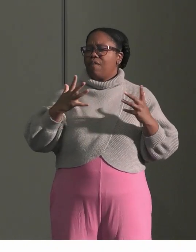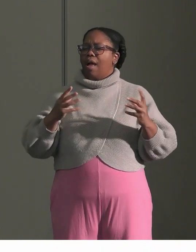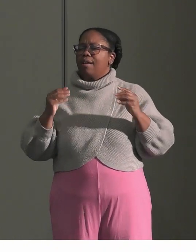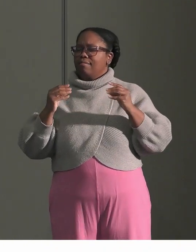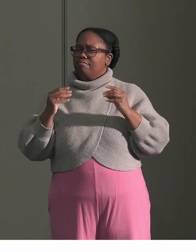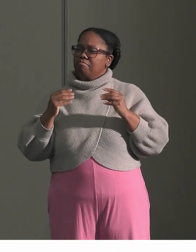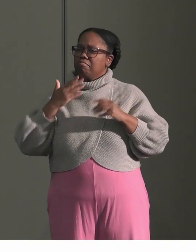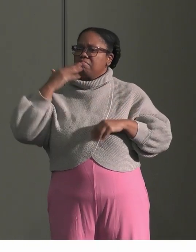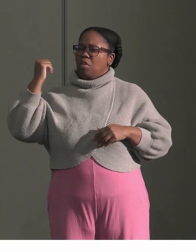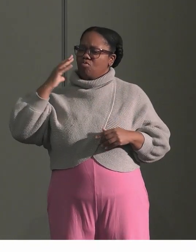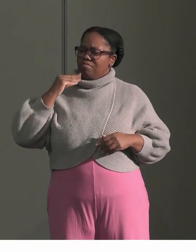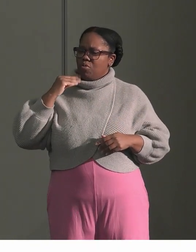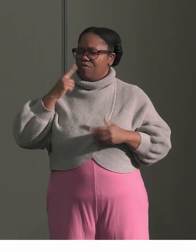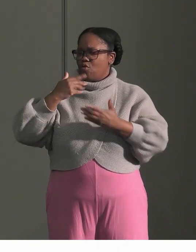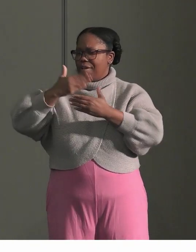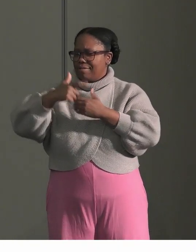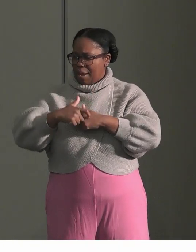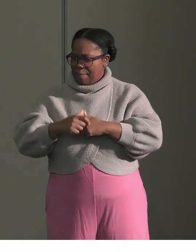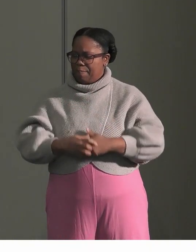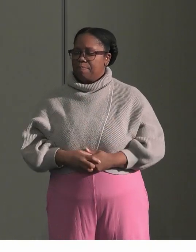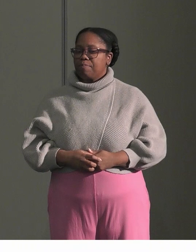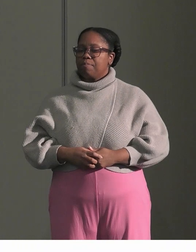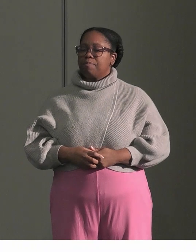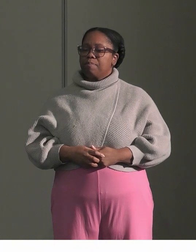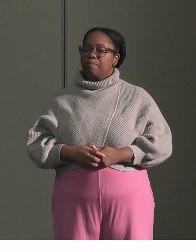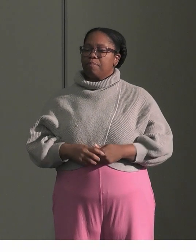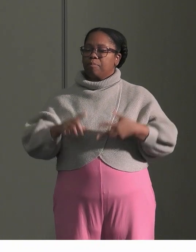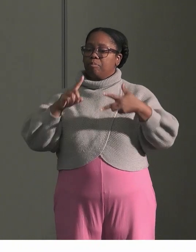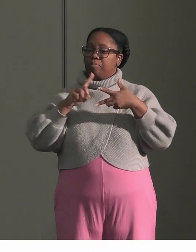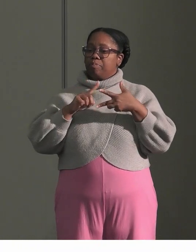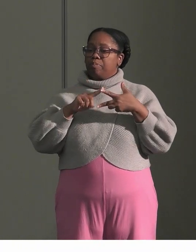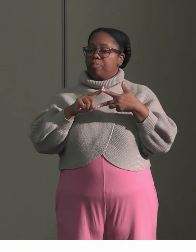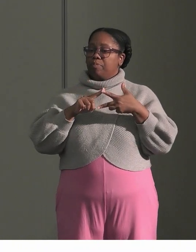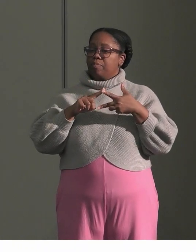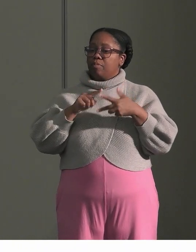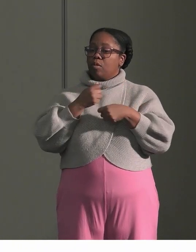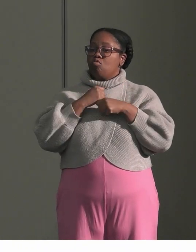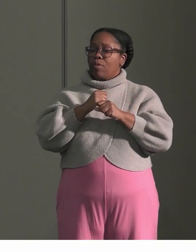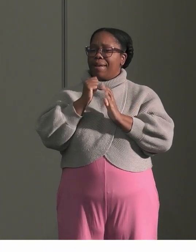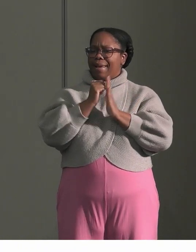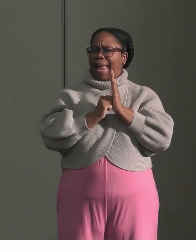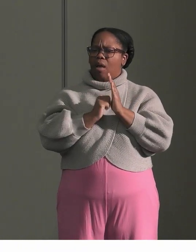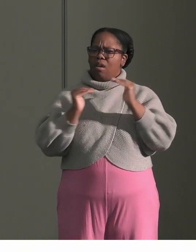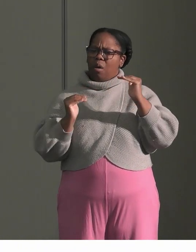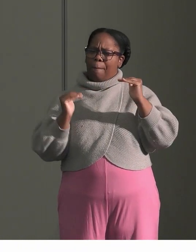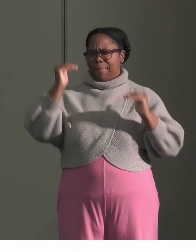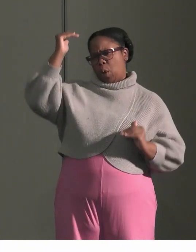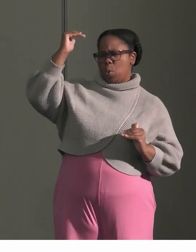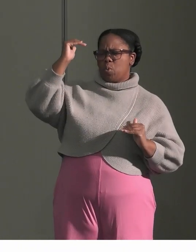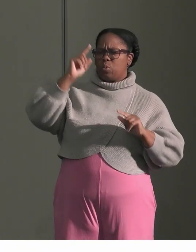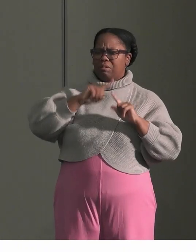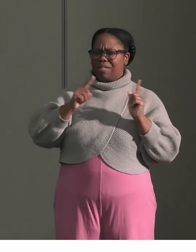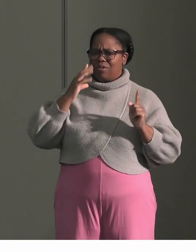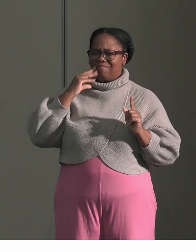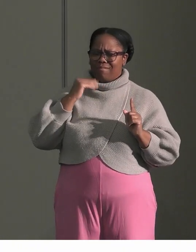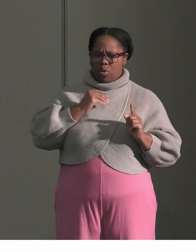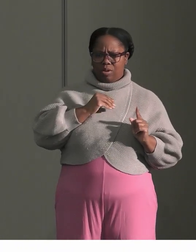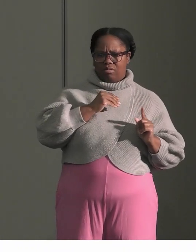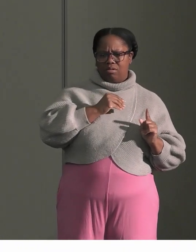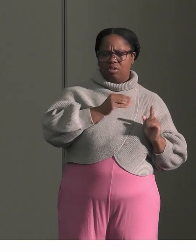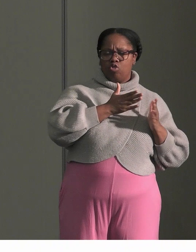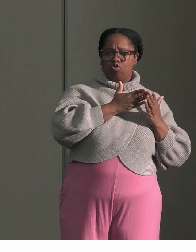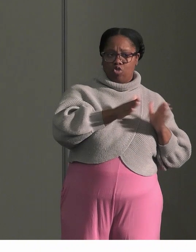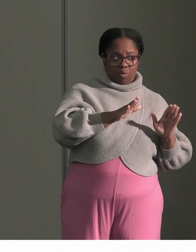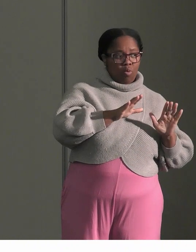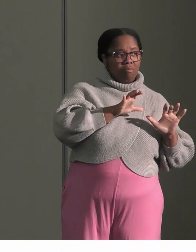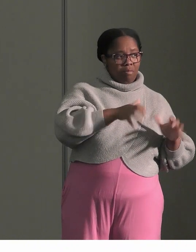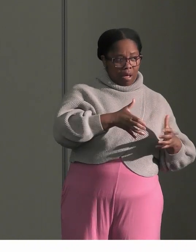our create account we had a bigger division happening. So this one our AT users found